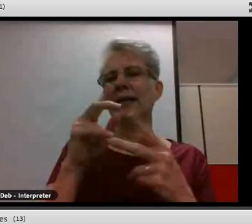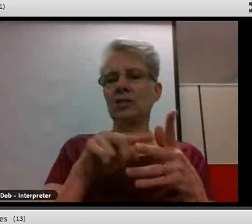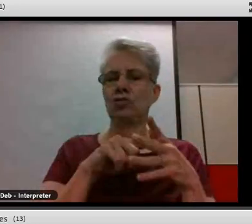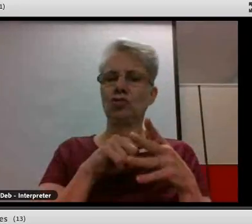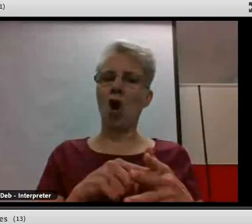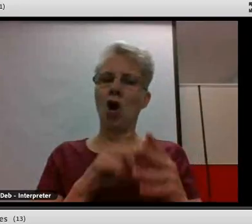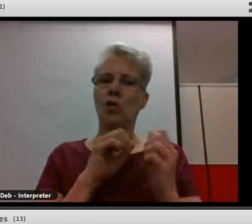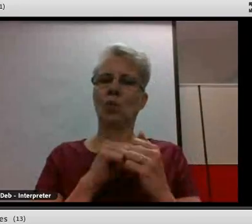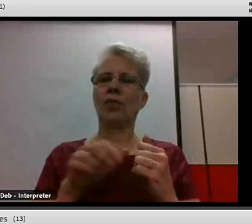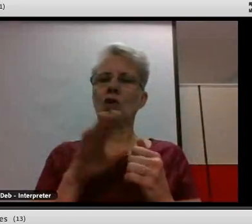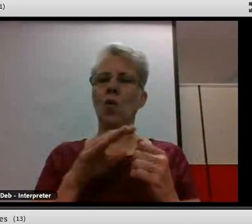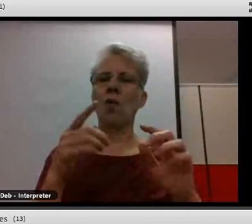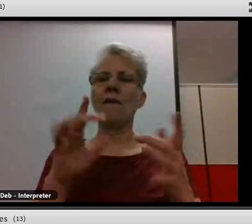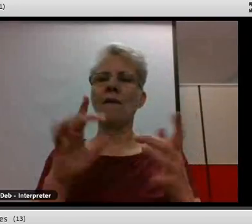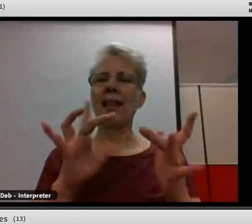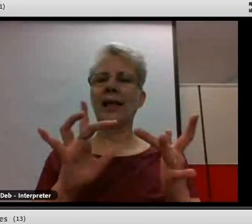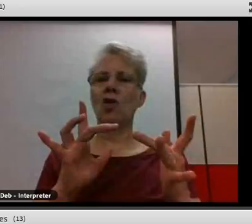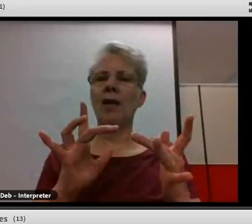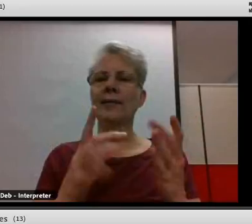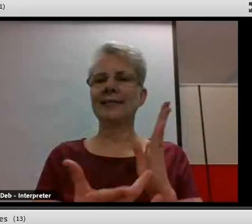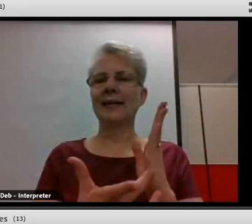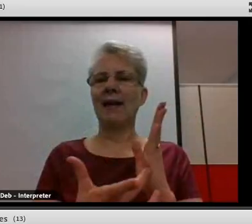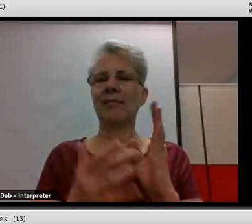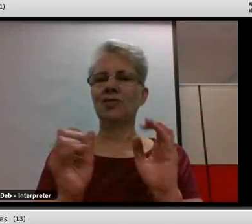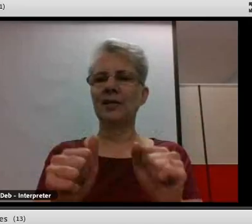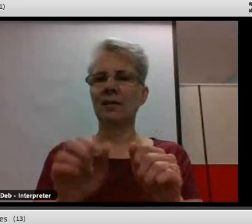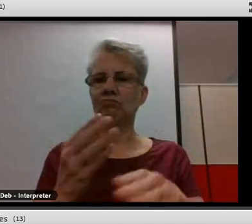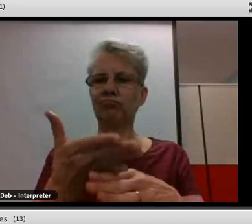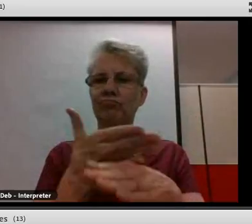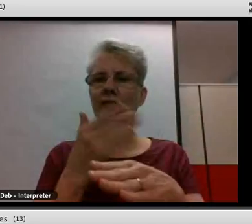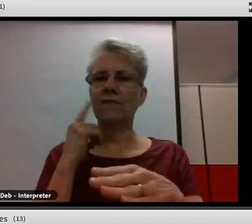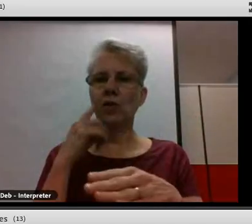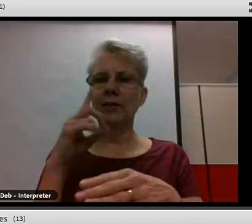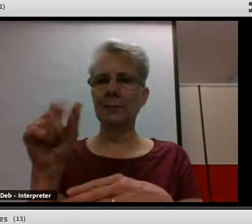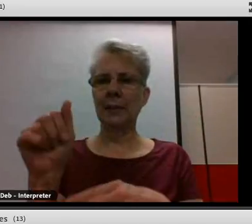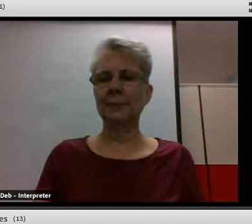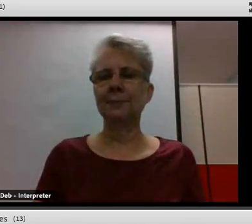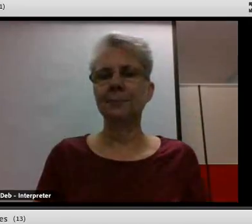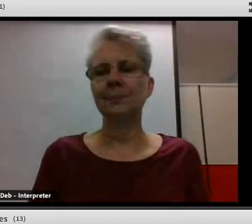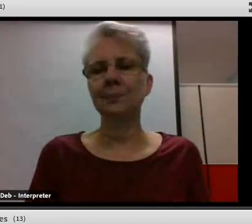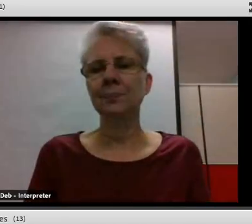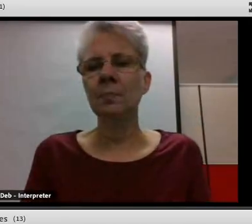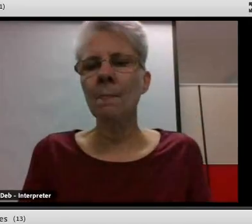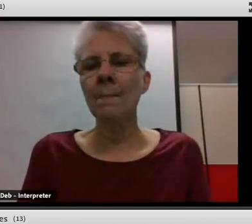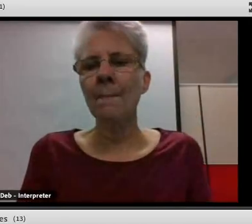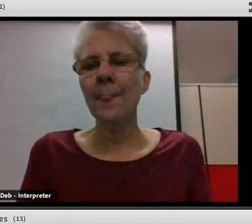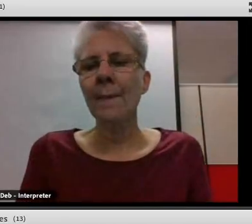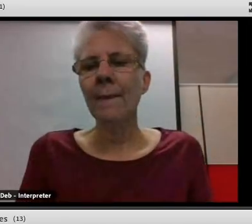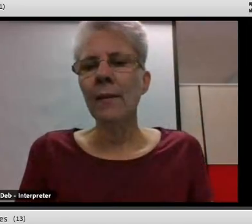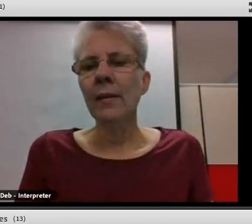which is what most people with disabilities need this. And AAA is the highest, and that would be a case of